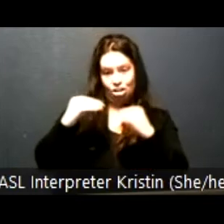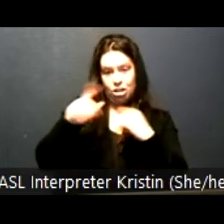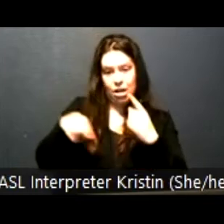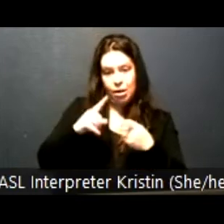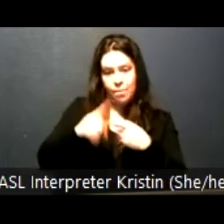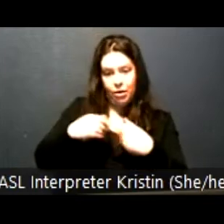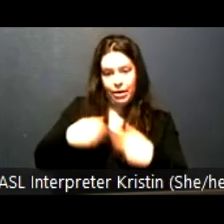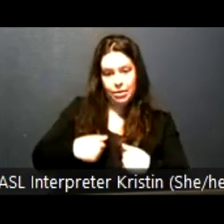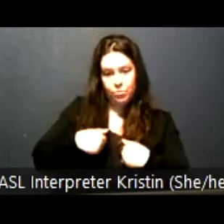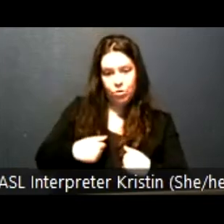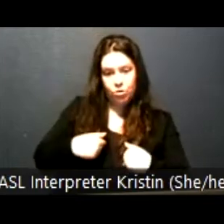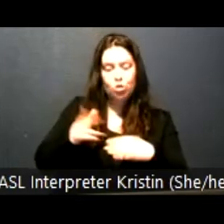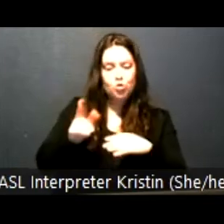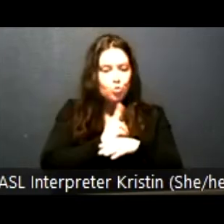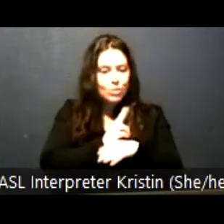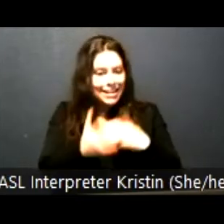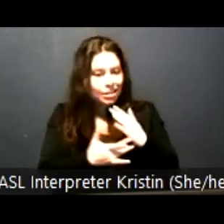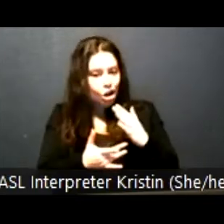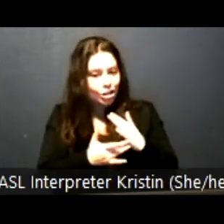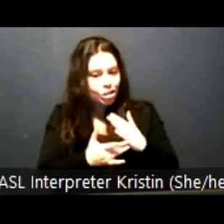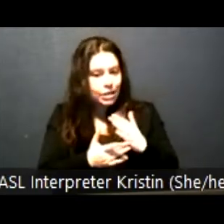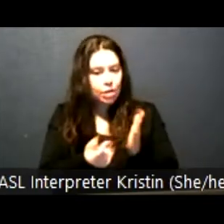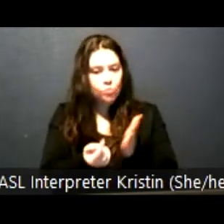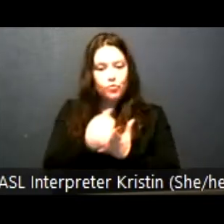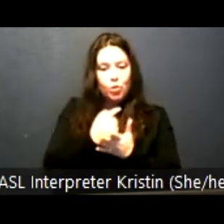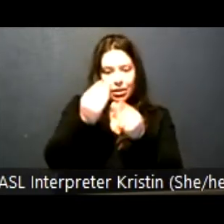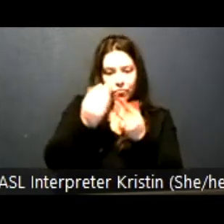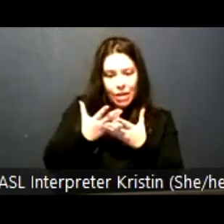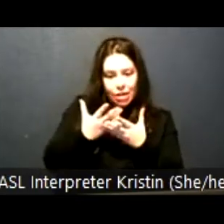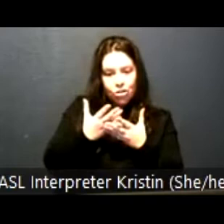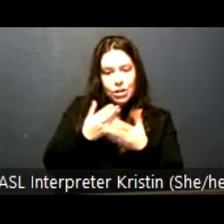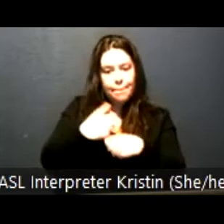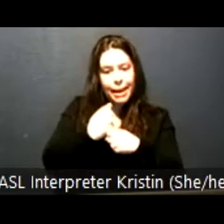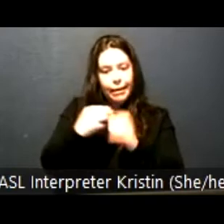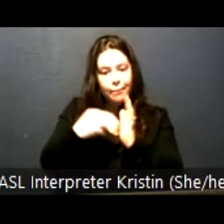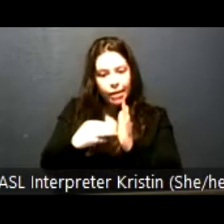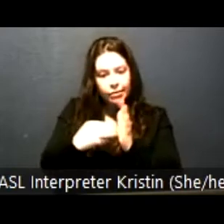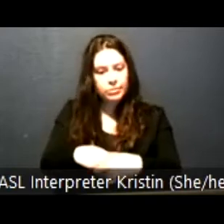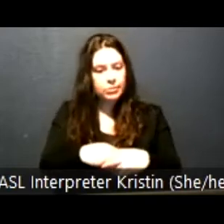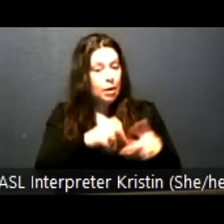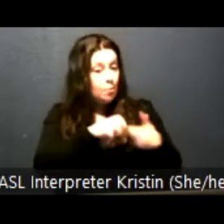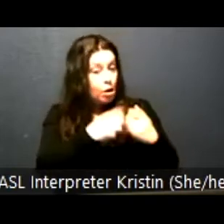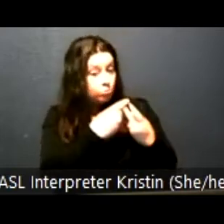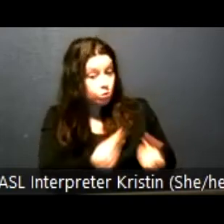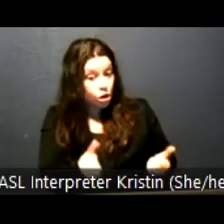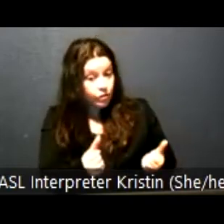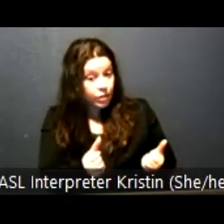and creating models, solving problems and drawing and or photographing animals?